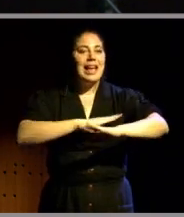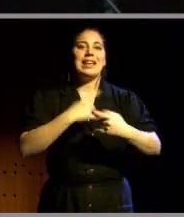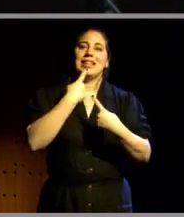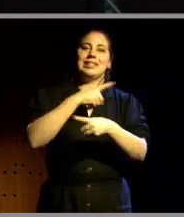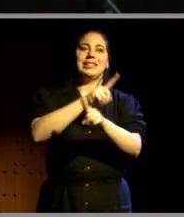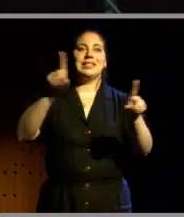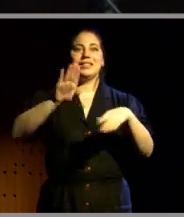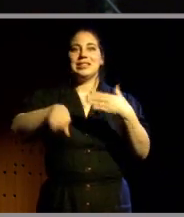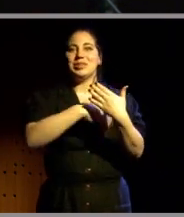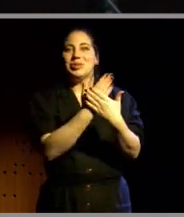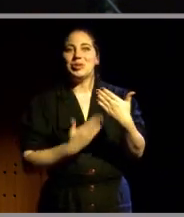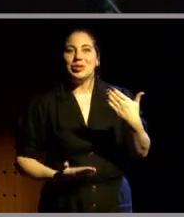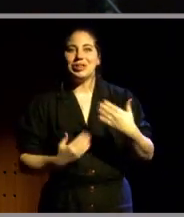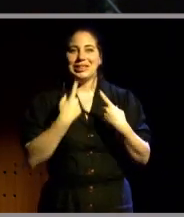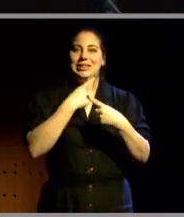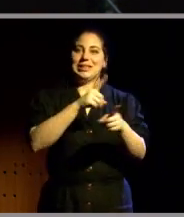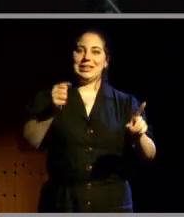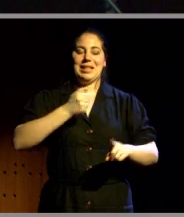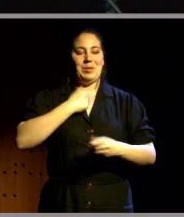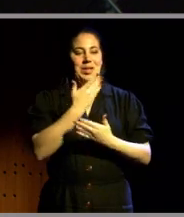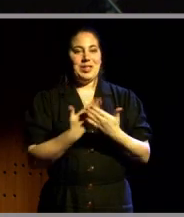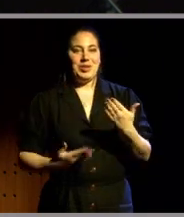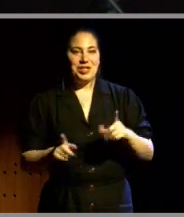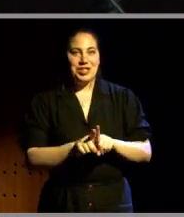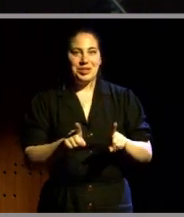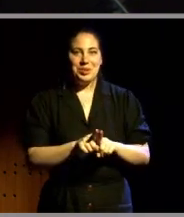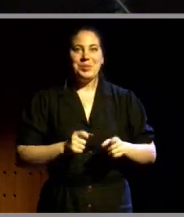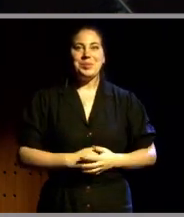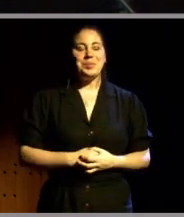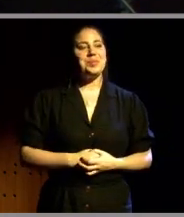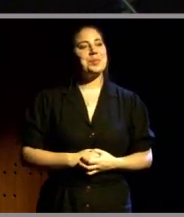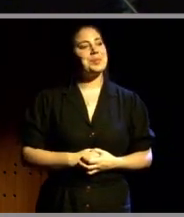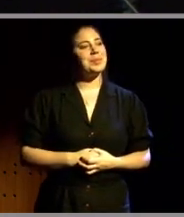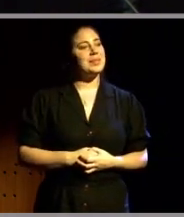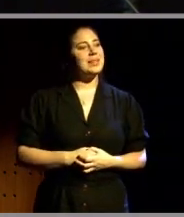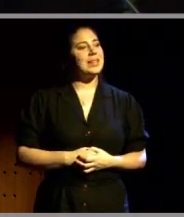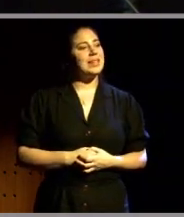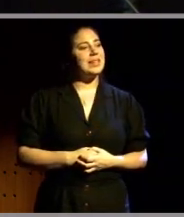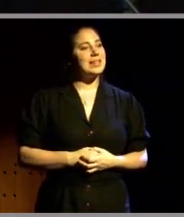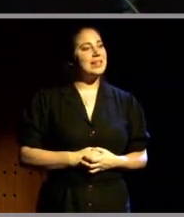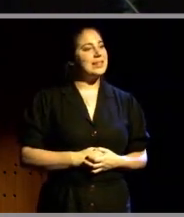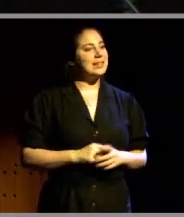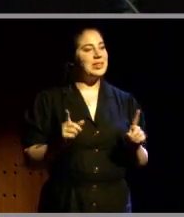tell my stories as well. What else did I say?